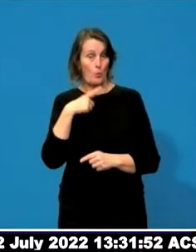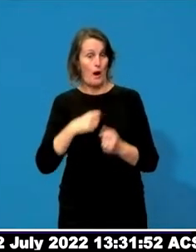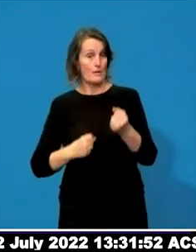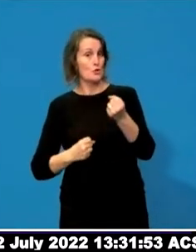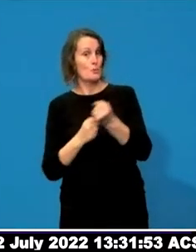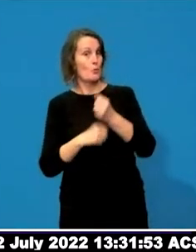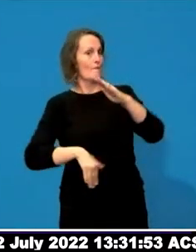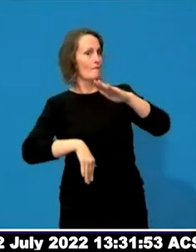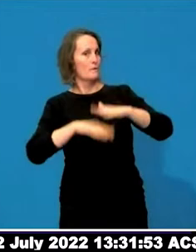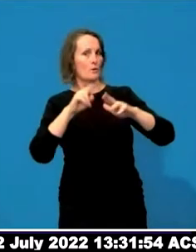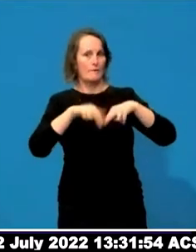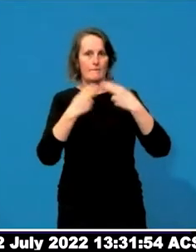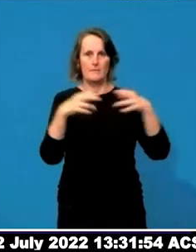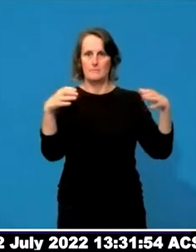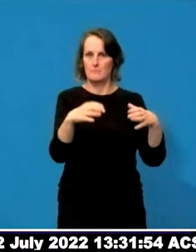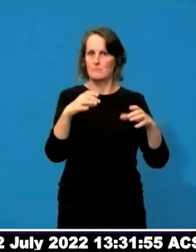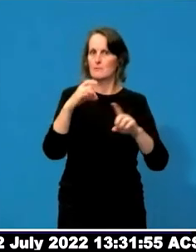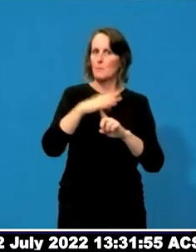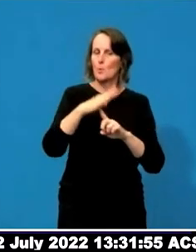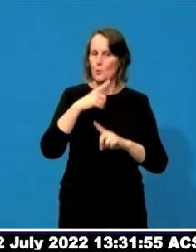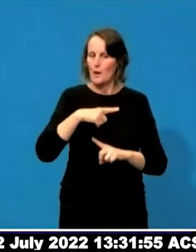is so important to your people?